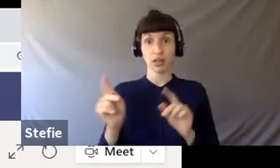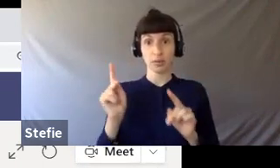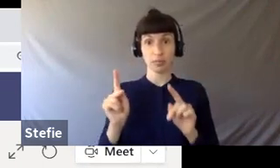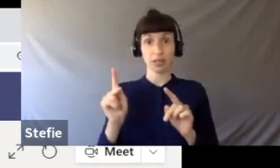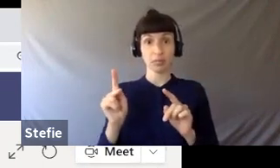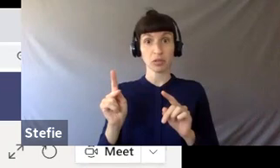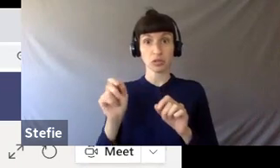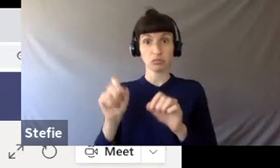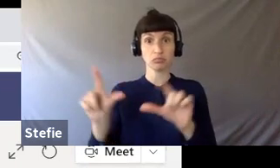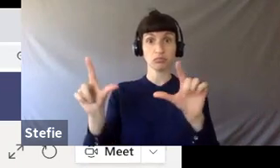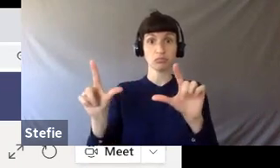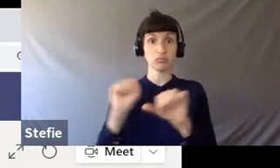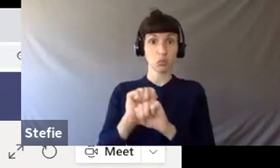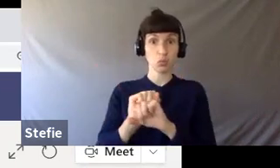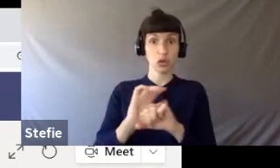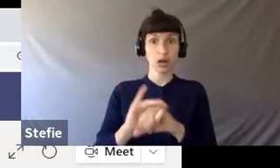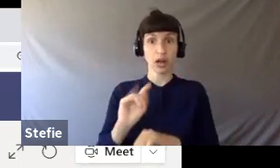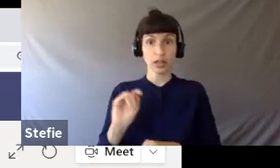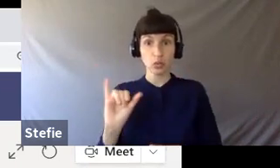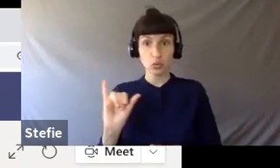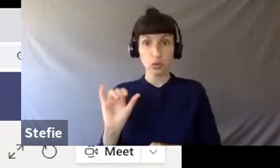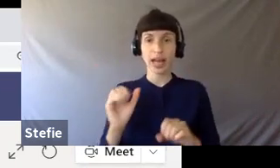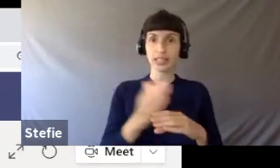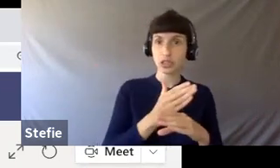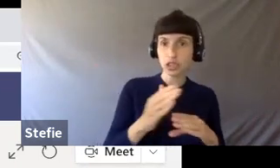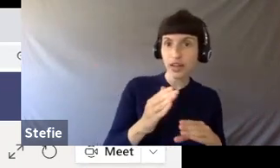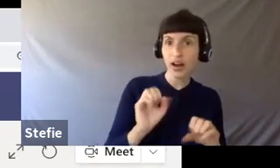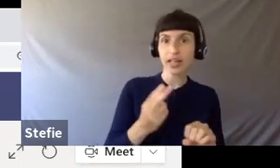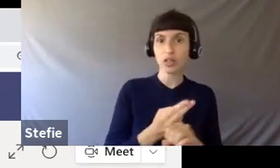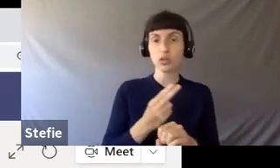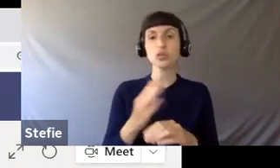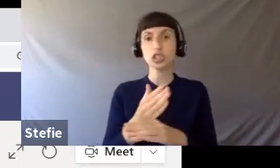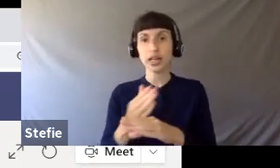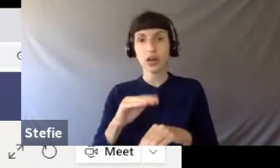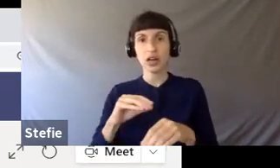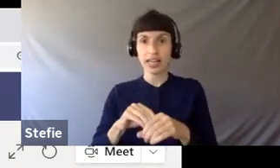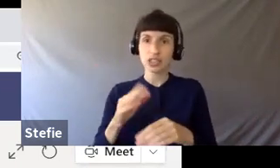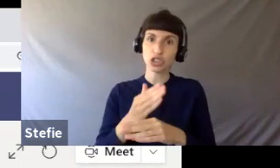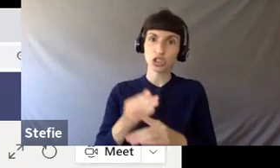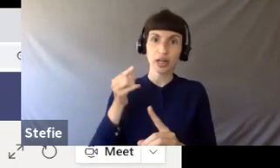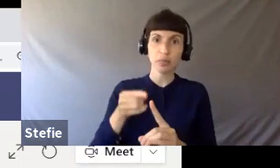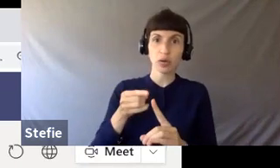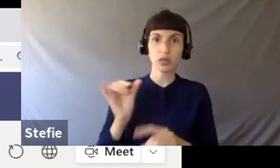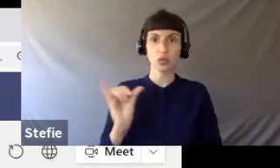Since this is a doc in my file, I to have the option to copy a link directly to it which allows